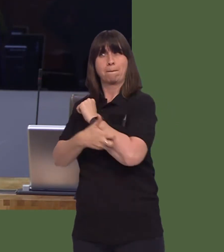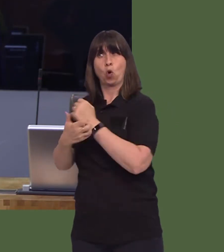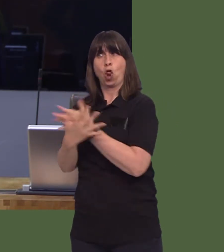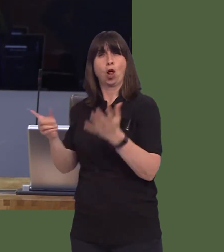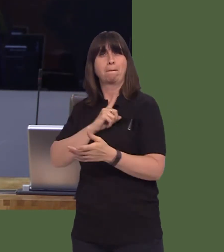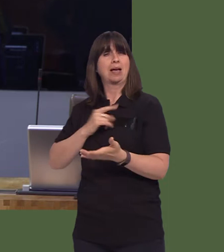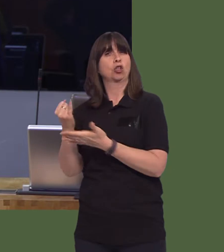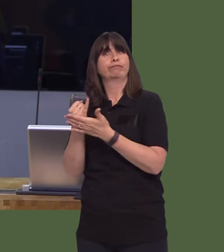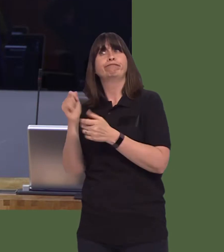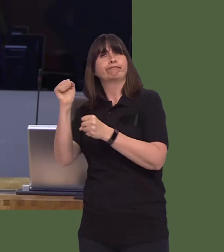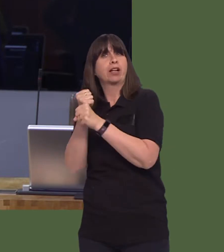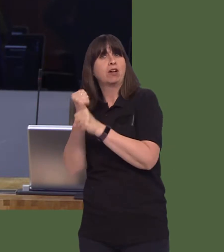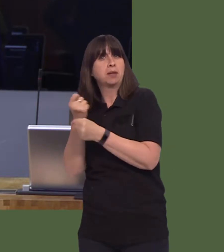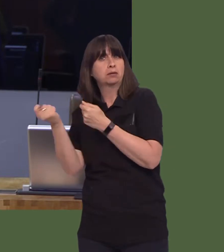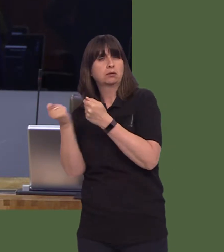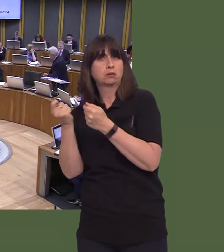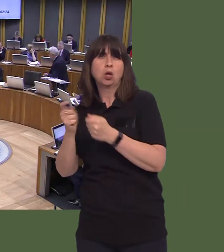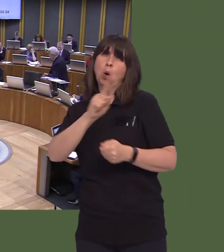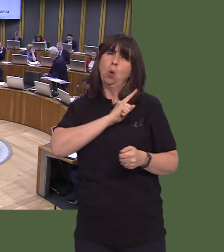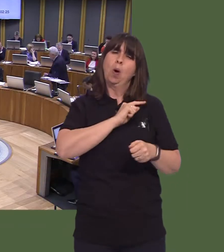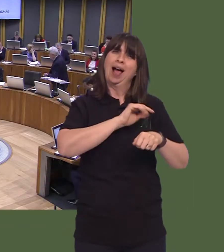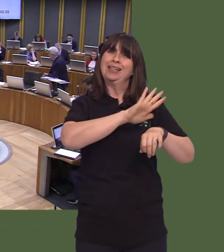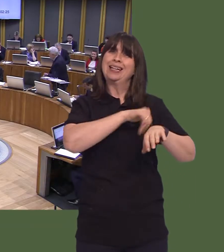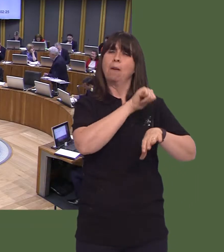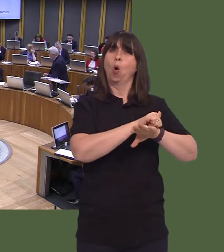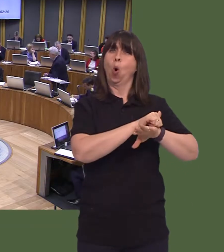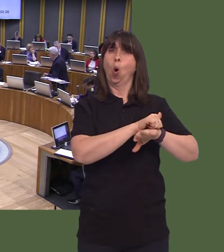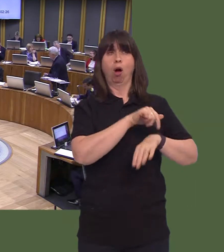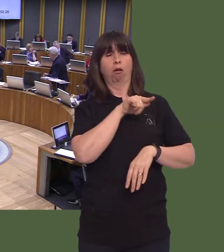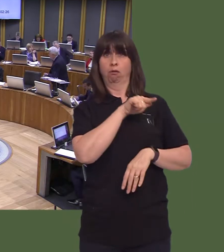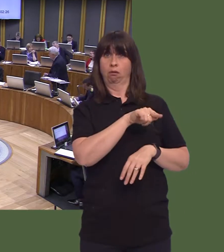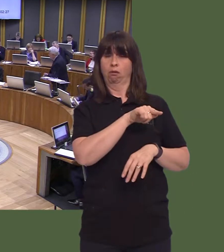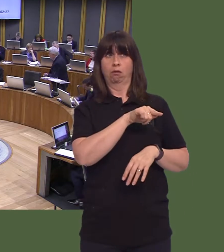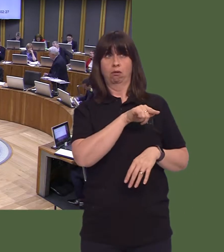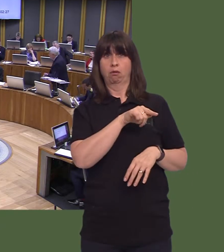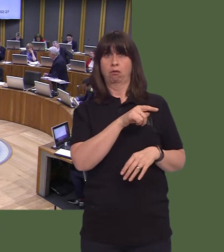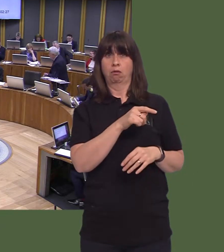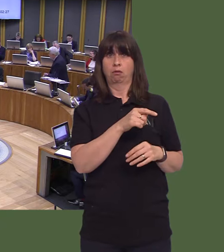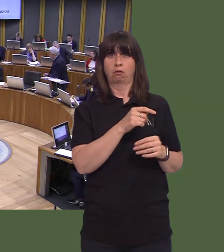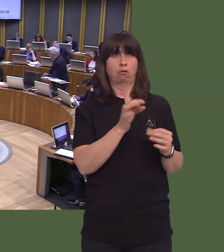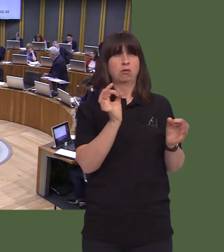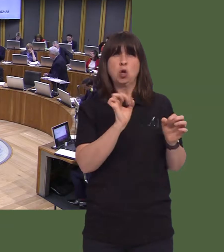Why is a country like Singapore, which has virtually no natural resources, now the country